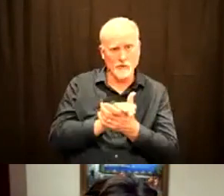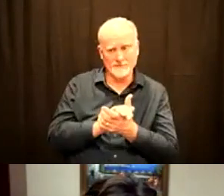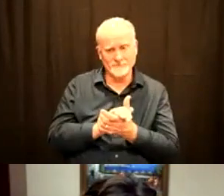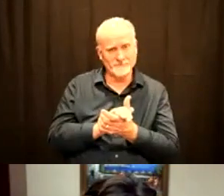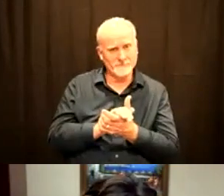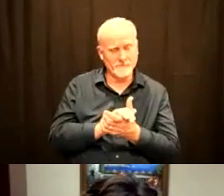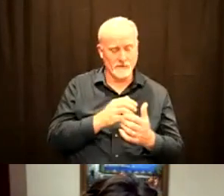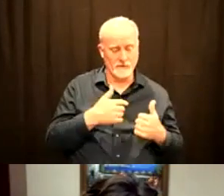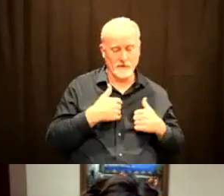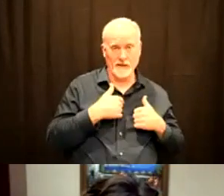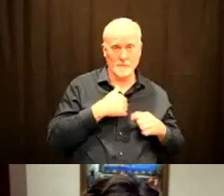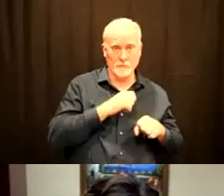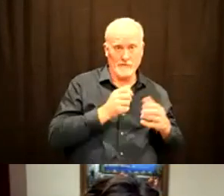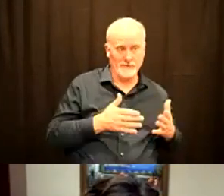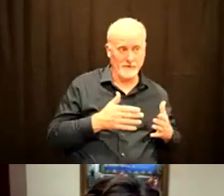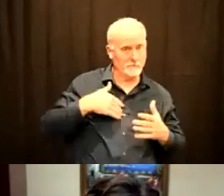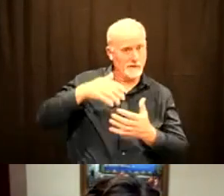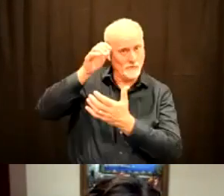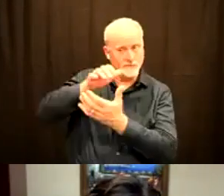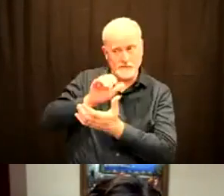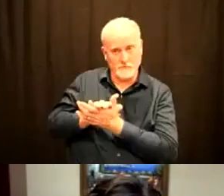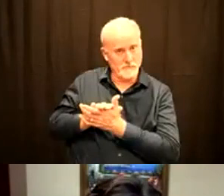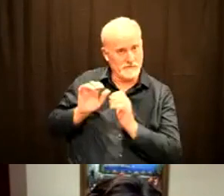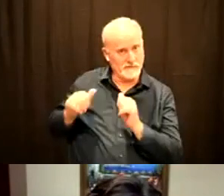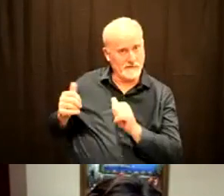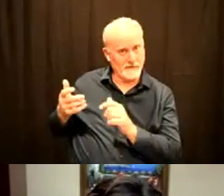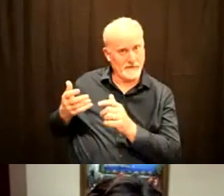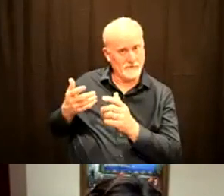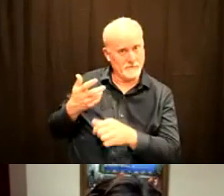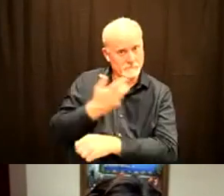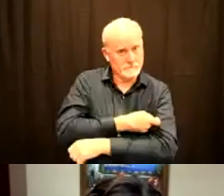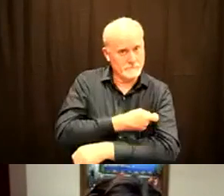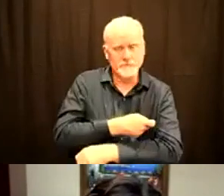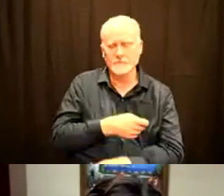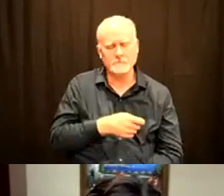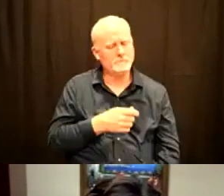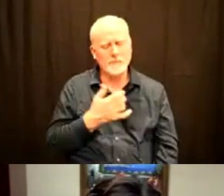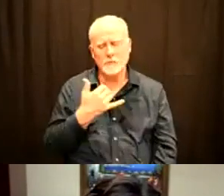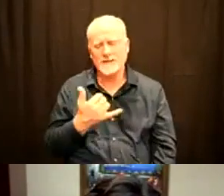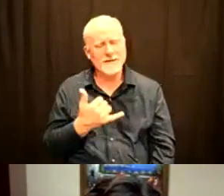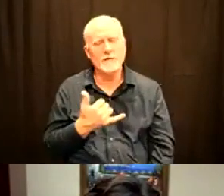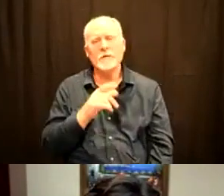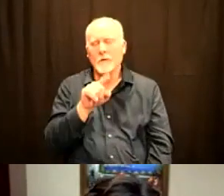eligible for vaccination only if this spouse is an employee so right now we don't have any allocation